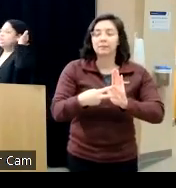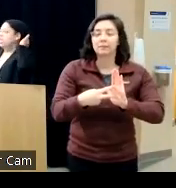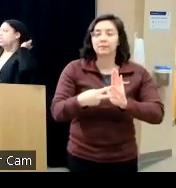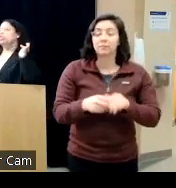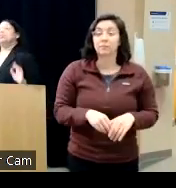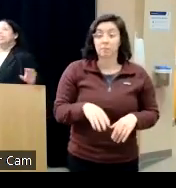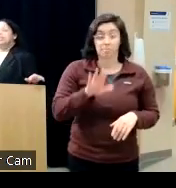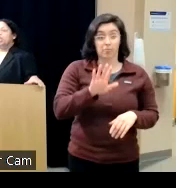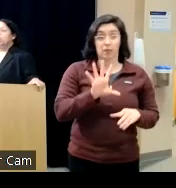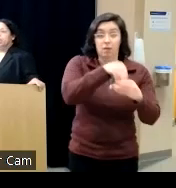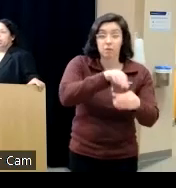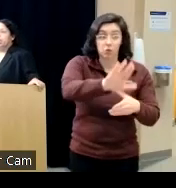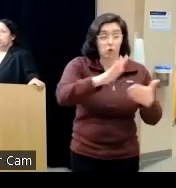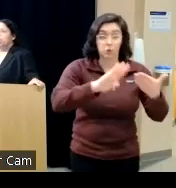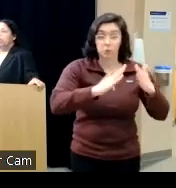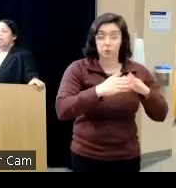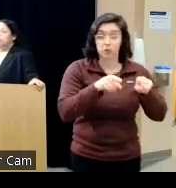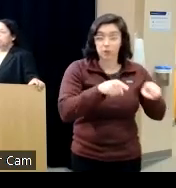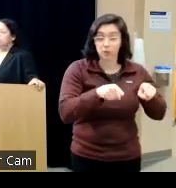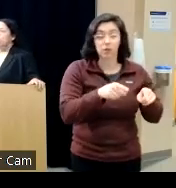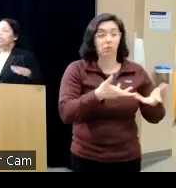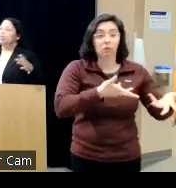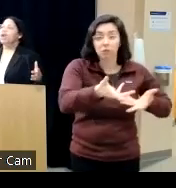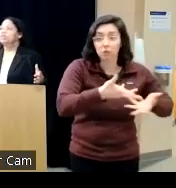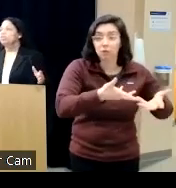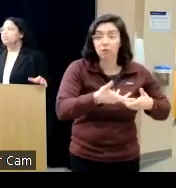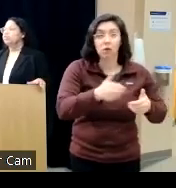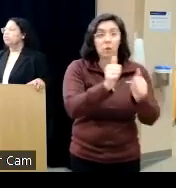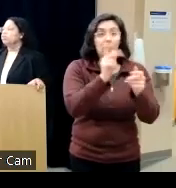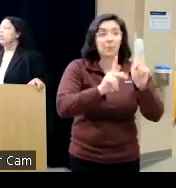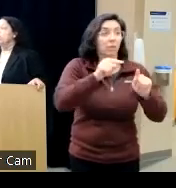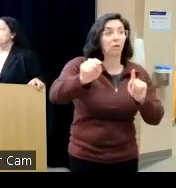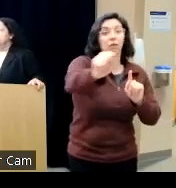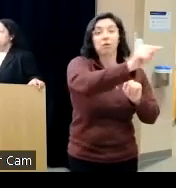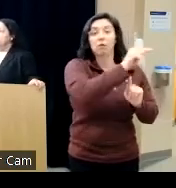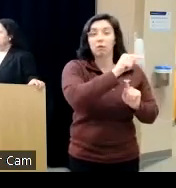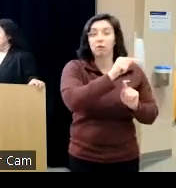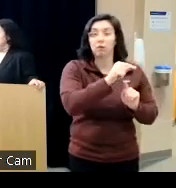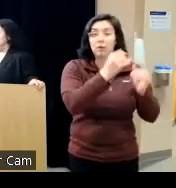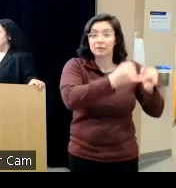being in the community that they were in or engaging or interacting with certain individuals